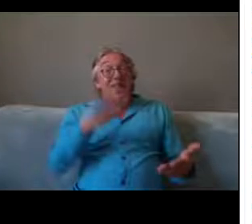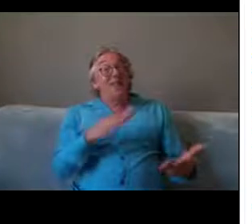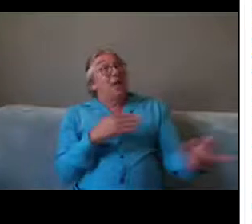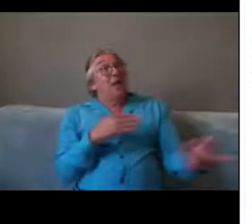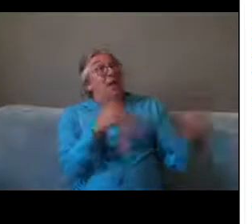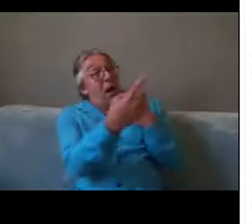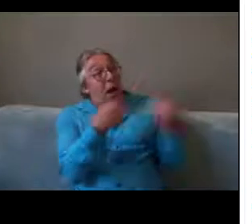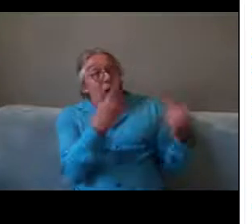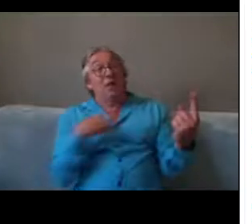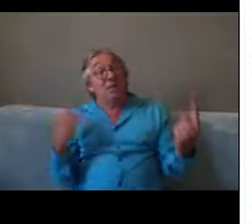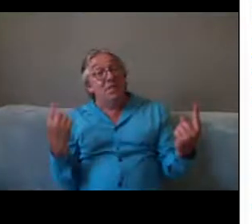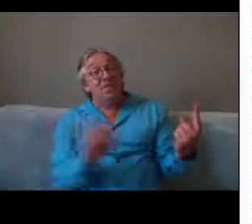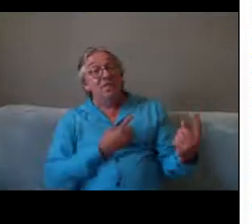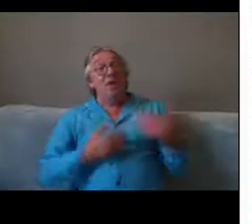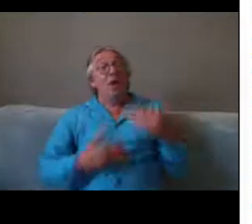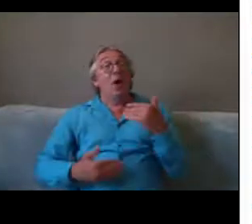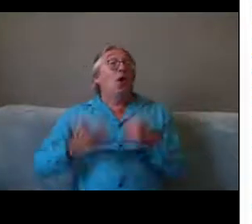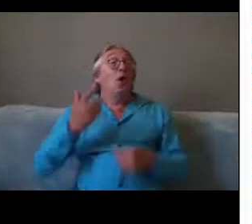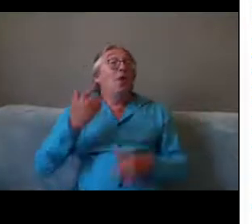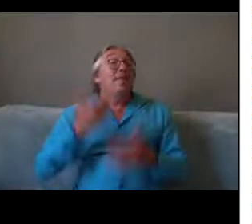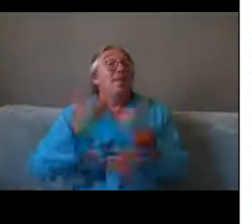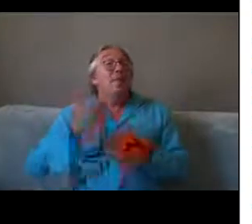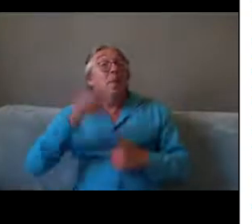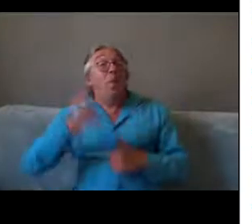We also know through the discussions with Loredana,